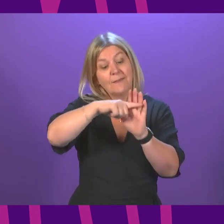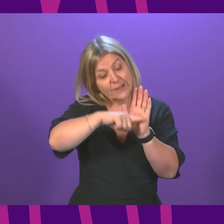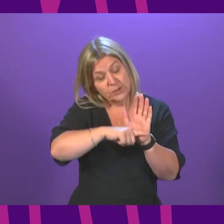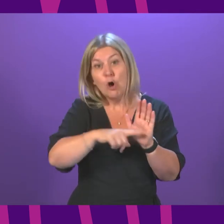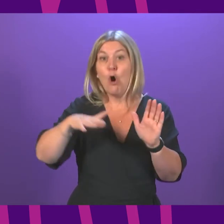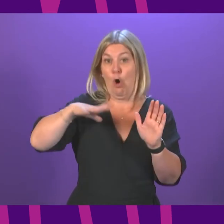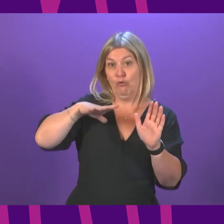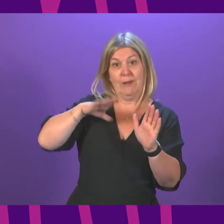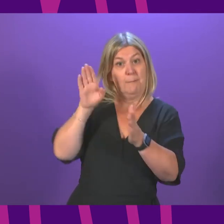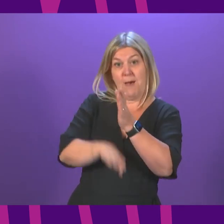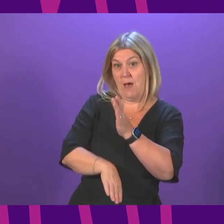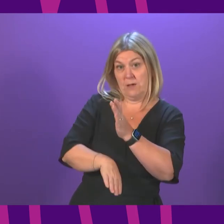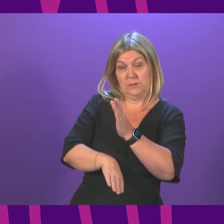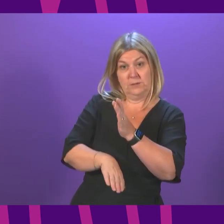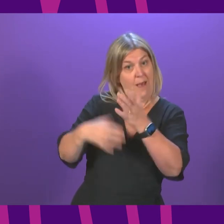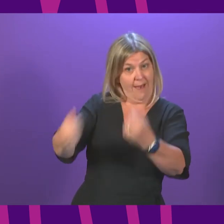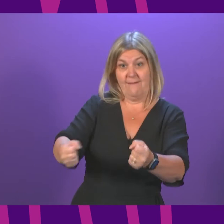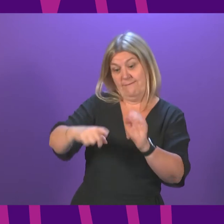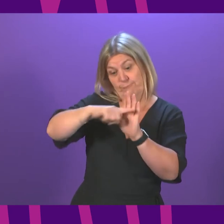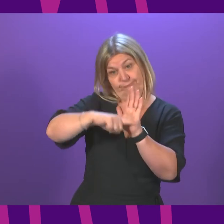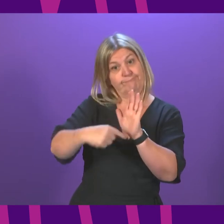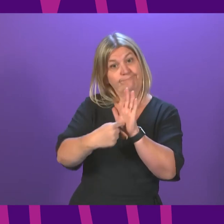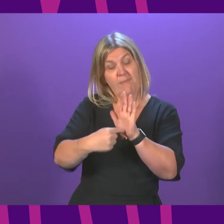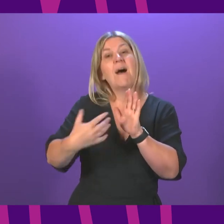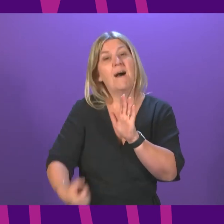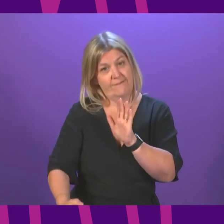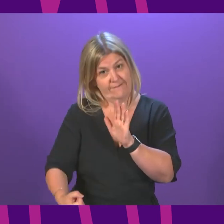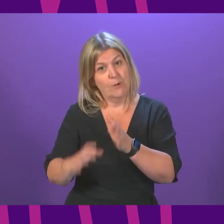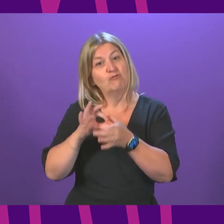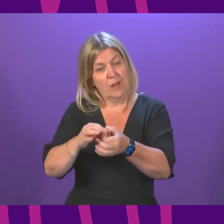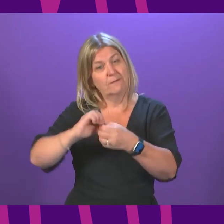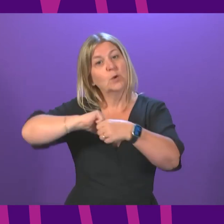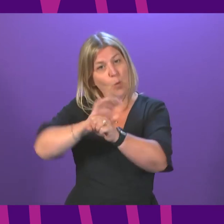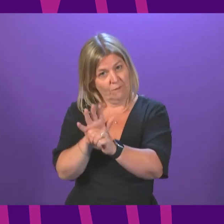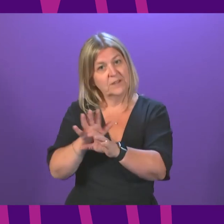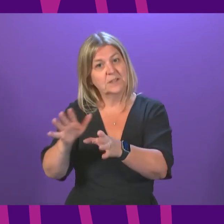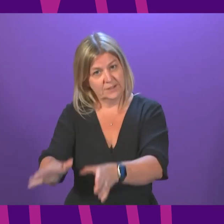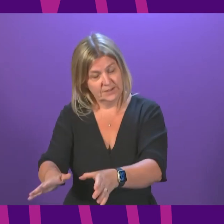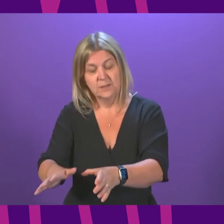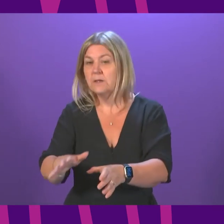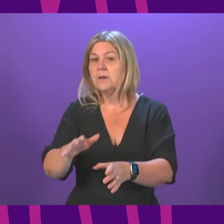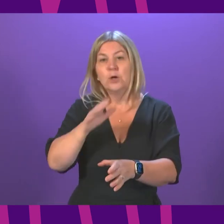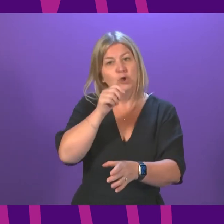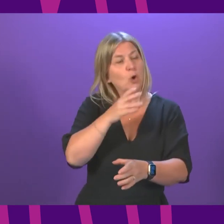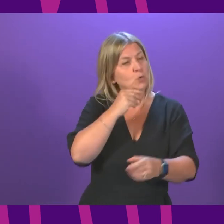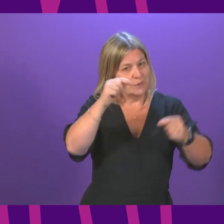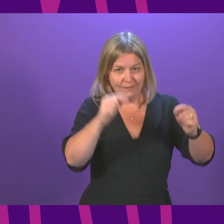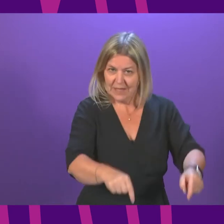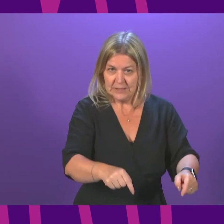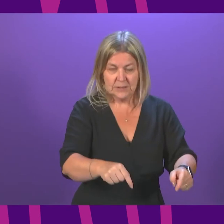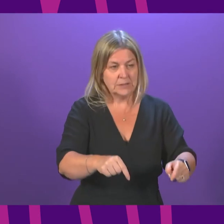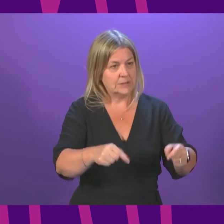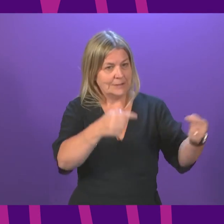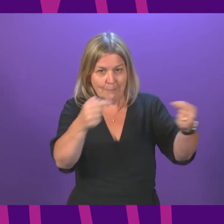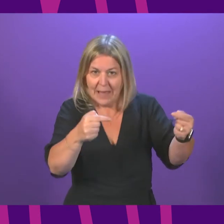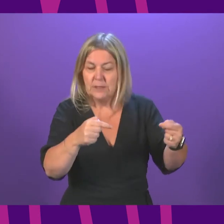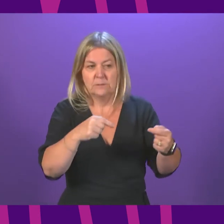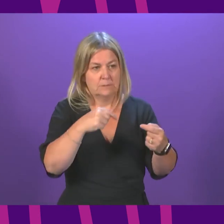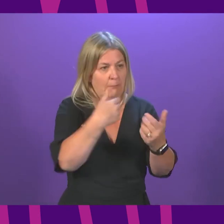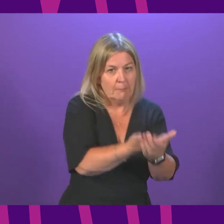for the current circumstances that we face on Covid. Although members of Parliament clearly